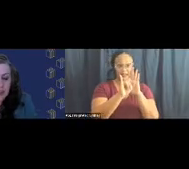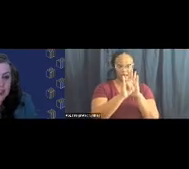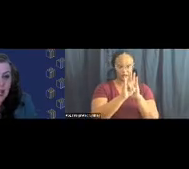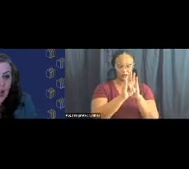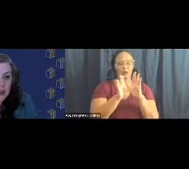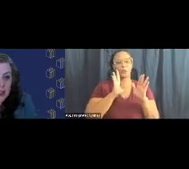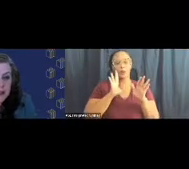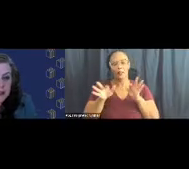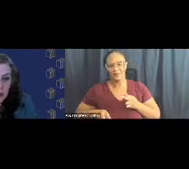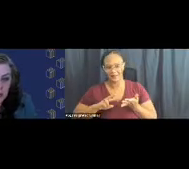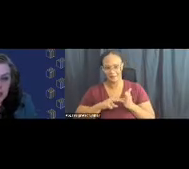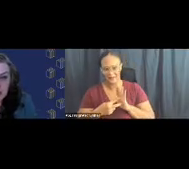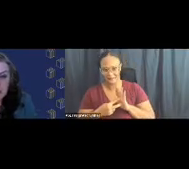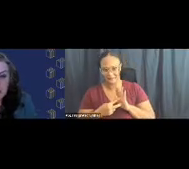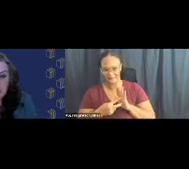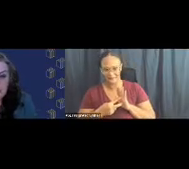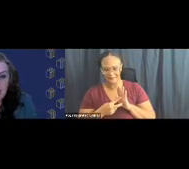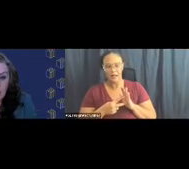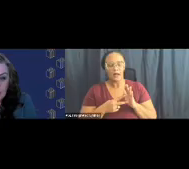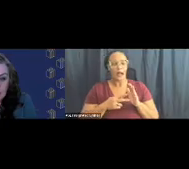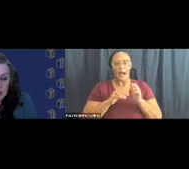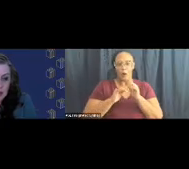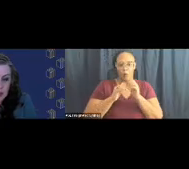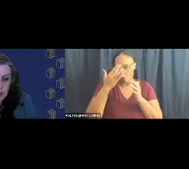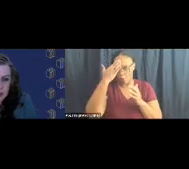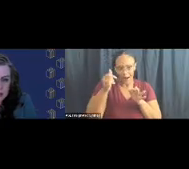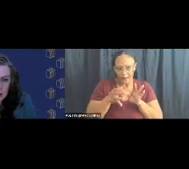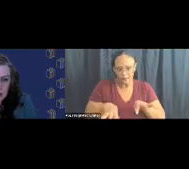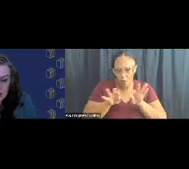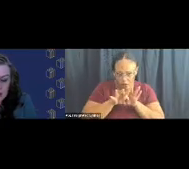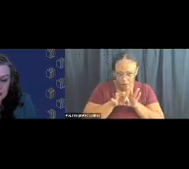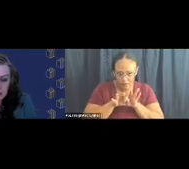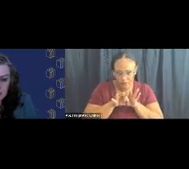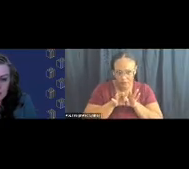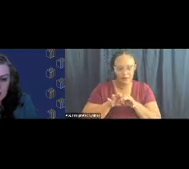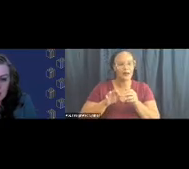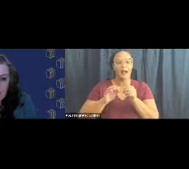and finally how they can support improving outcomes for students with disabilities.